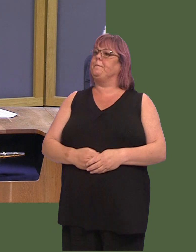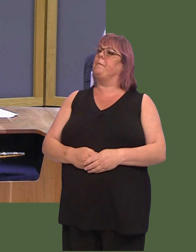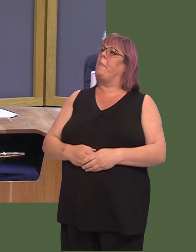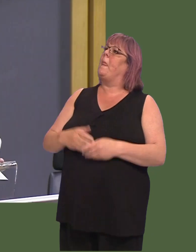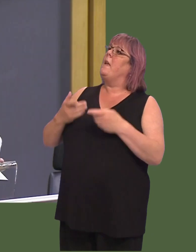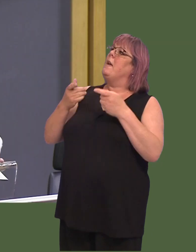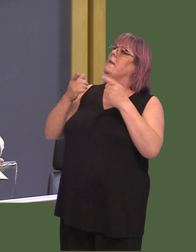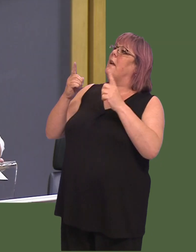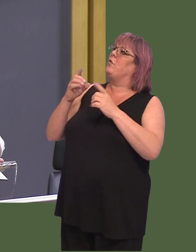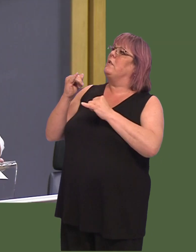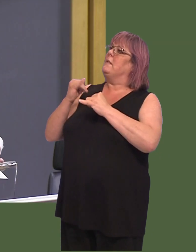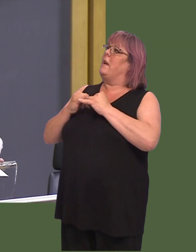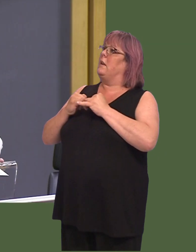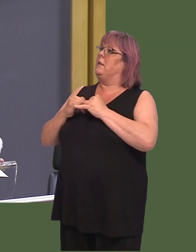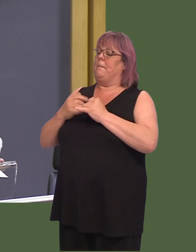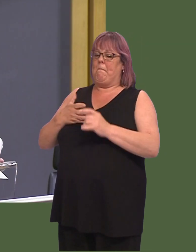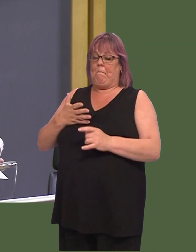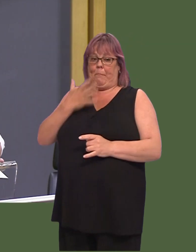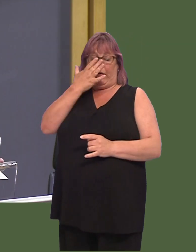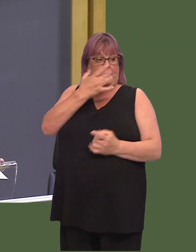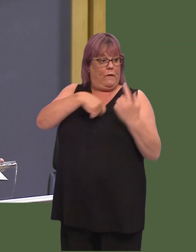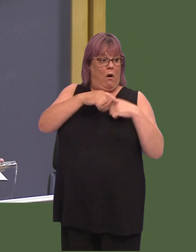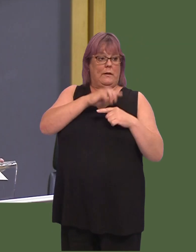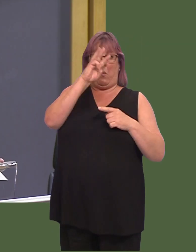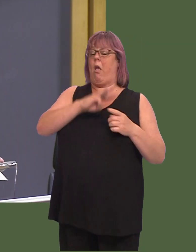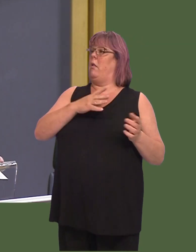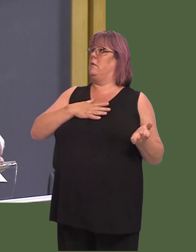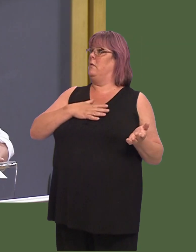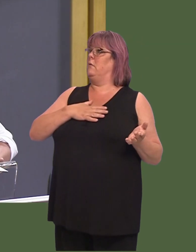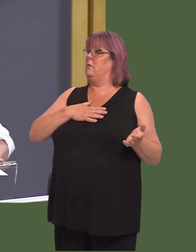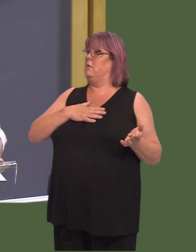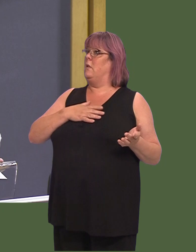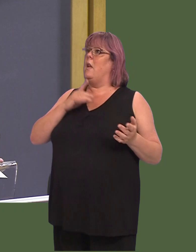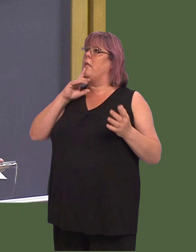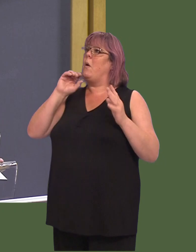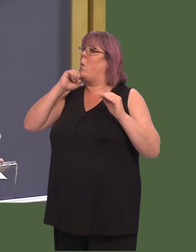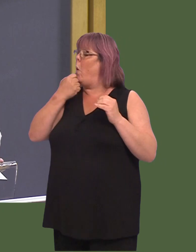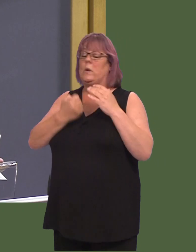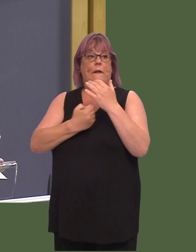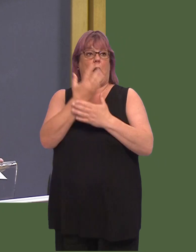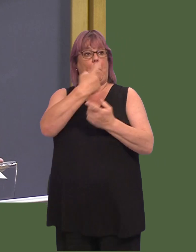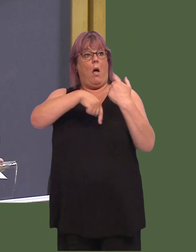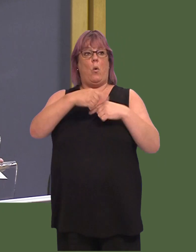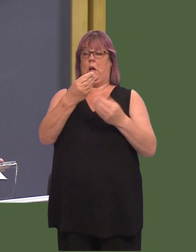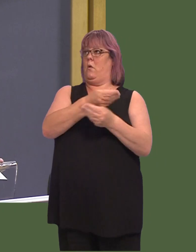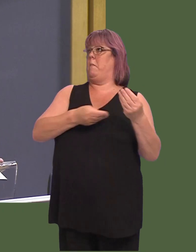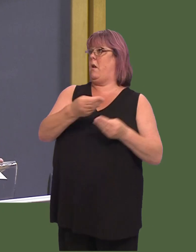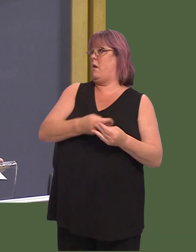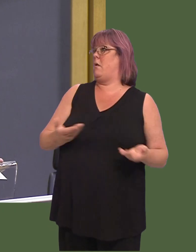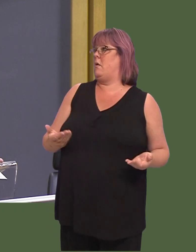Neil McEvoy AM: The Secretary of State is starting to be an embarrassment to our country, as well as stopping us developing our economy.